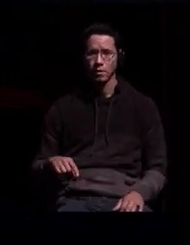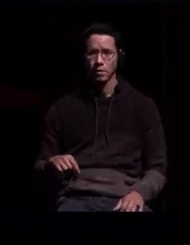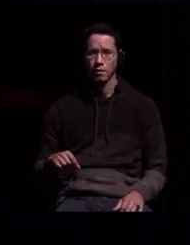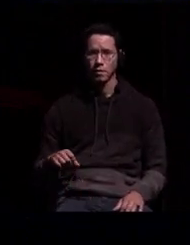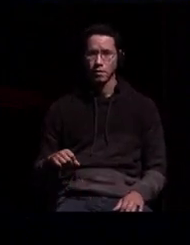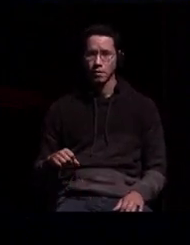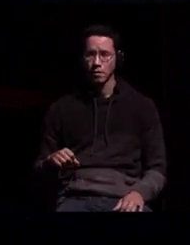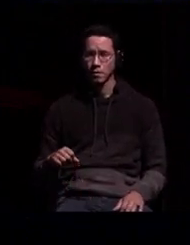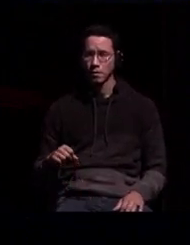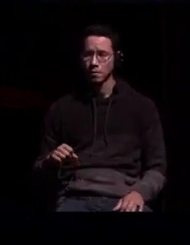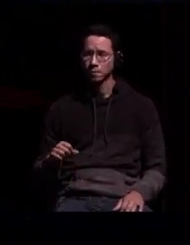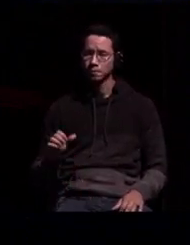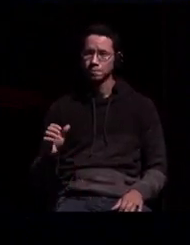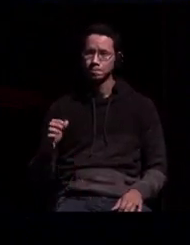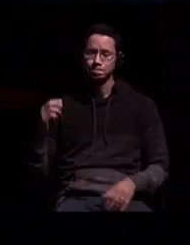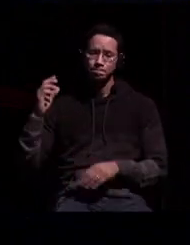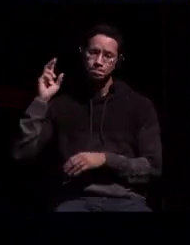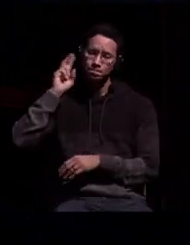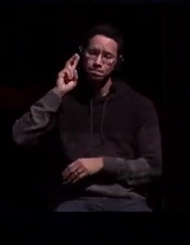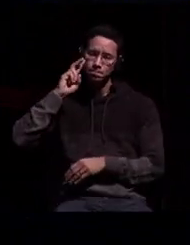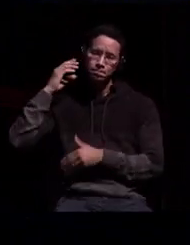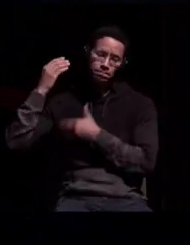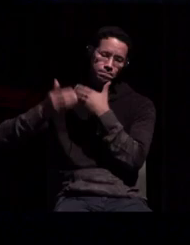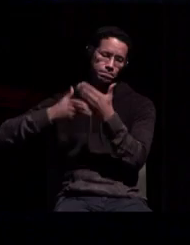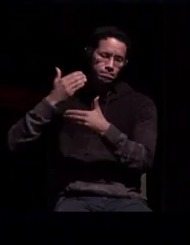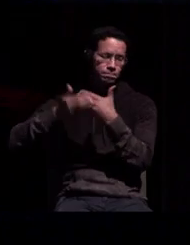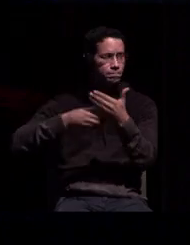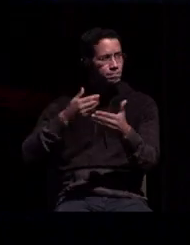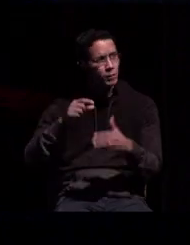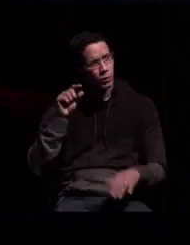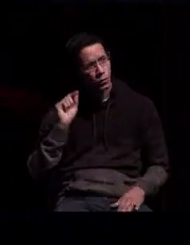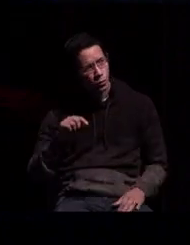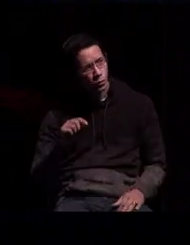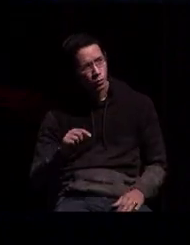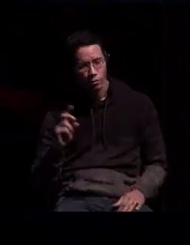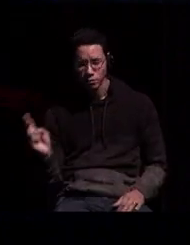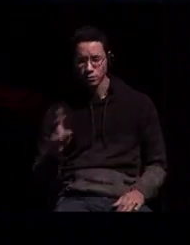non-value of the work done by women.